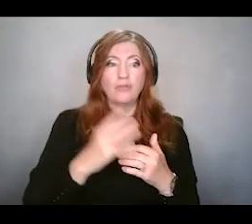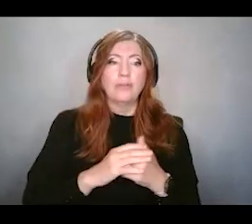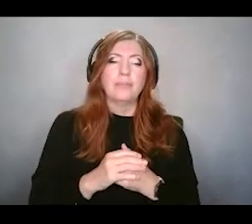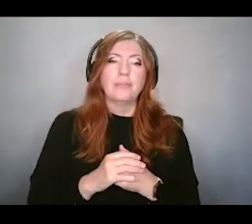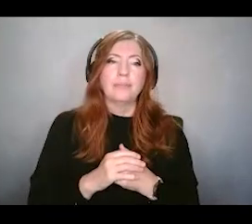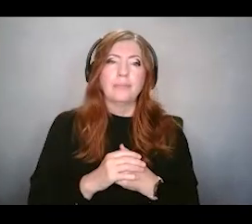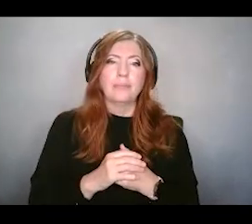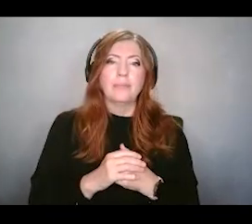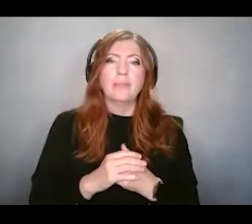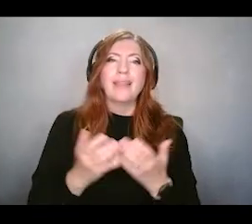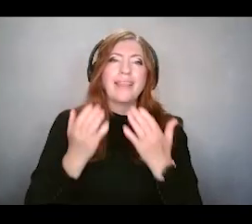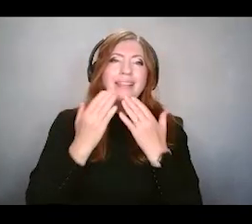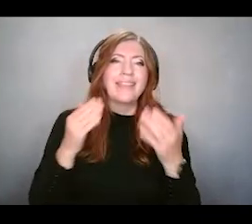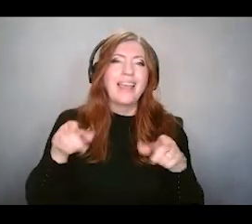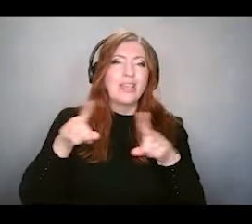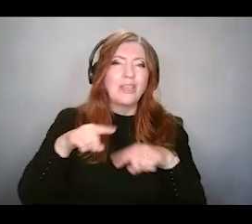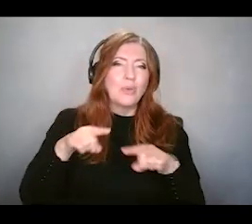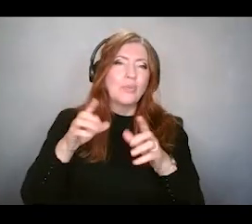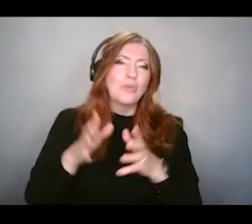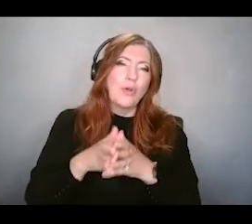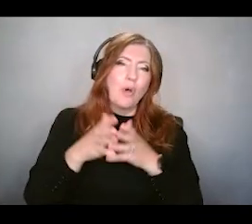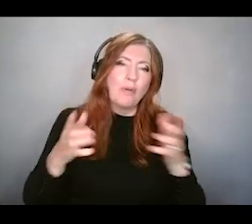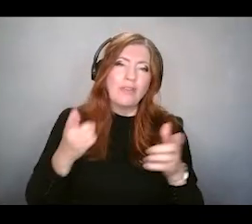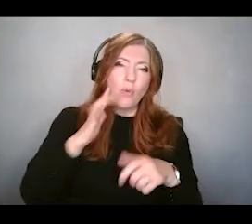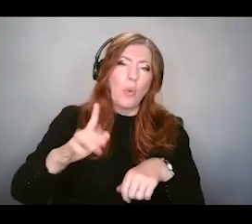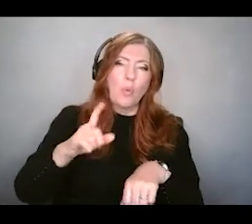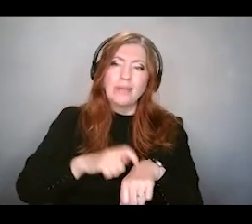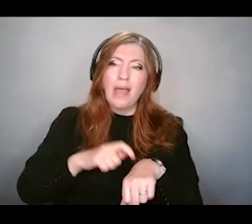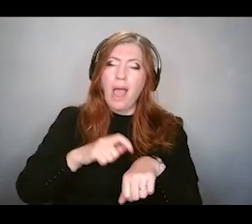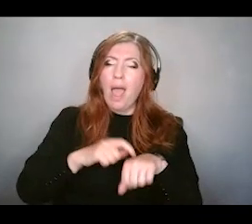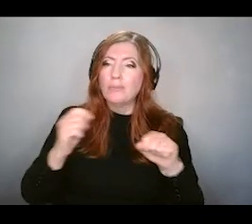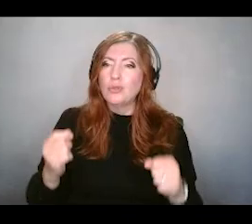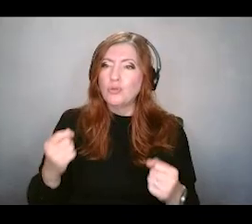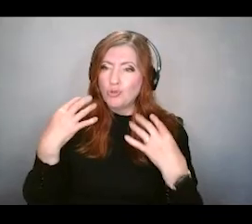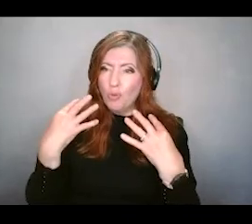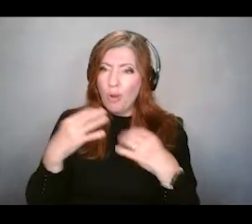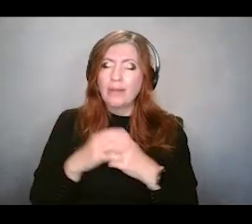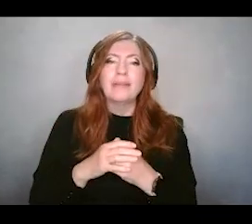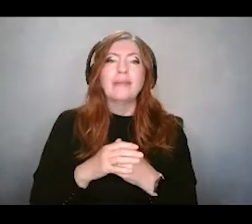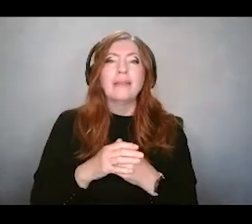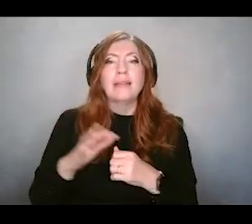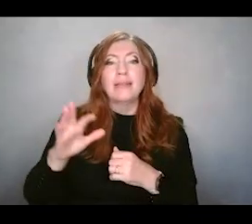Thank you so much for taking the time to join us. Disability documentation might